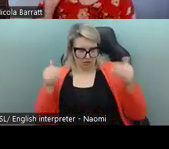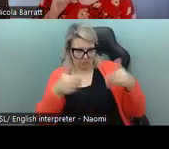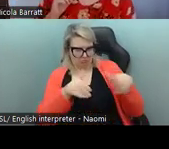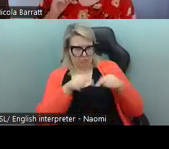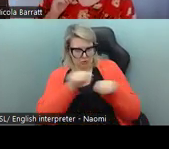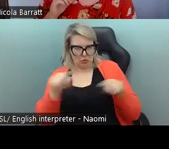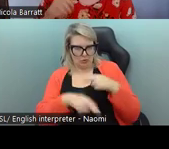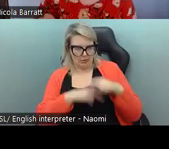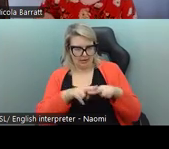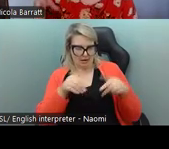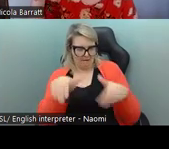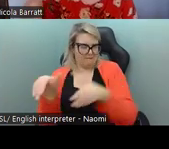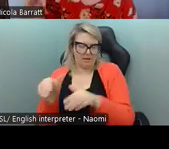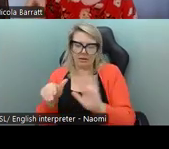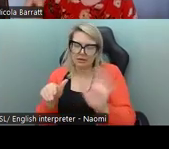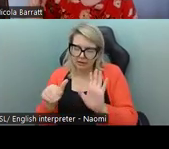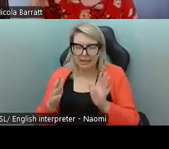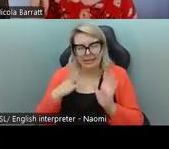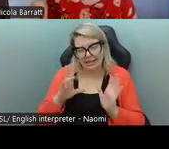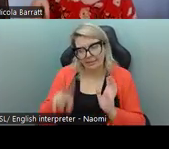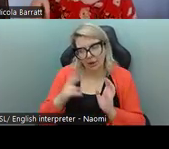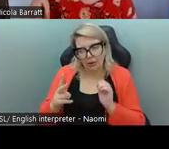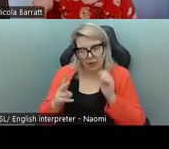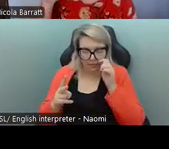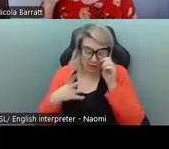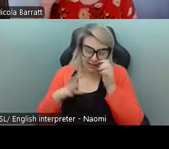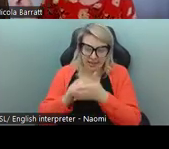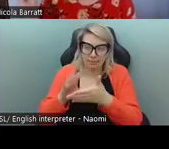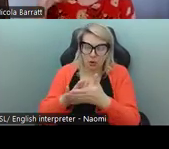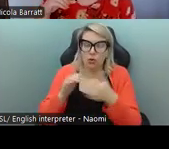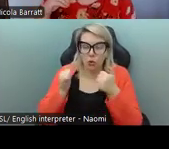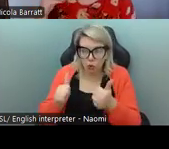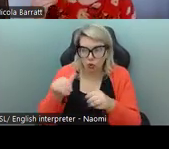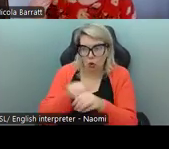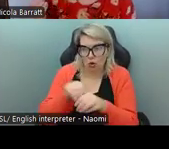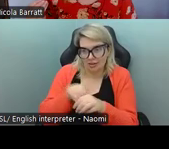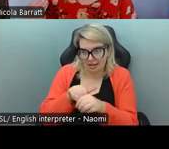What you need to do is to post good content to the page so your employees have something to share.